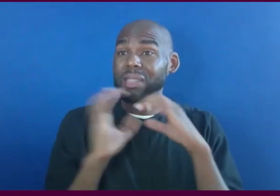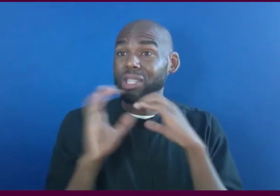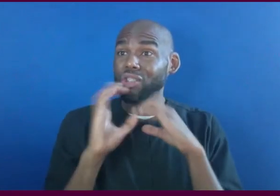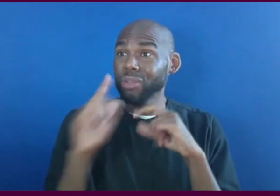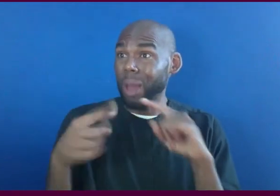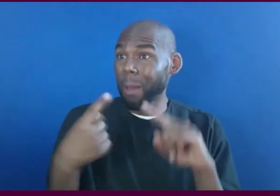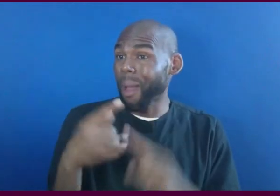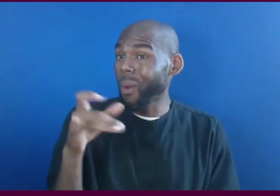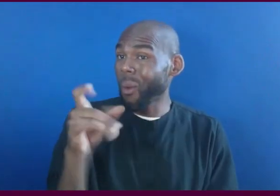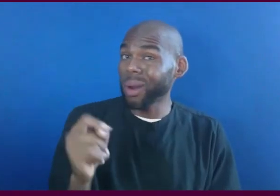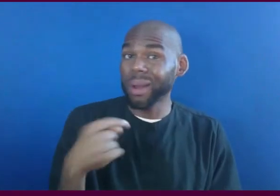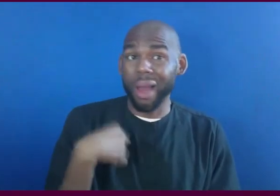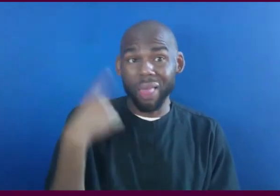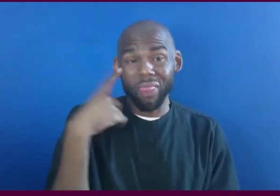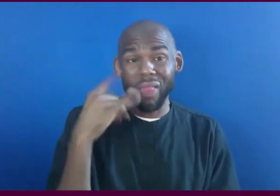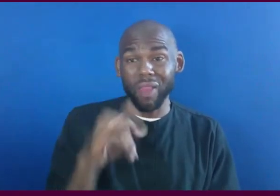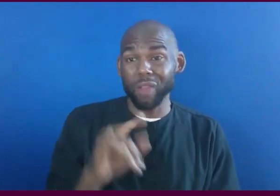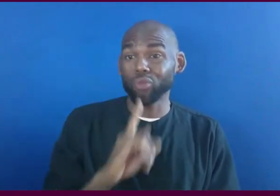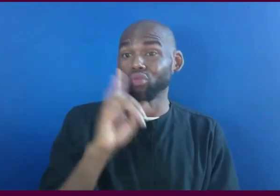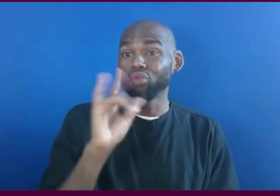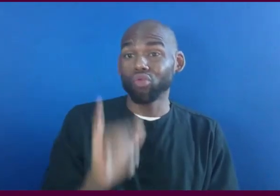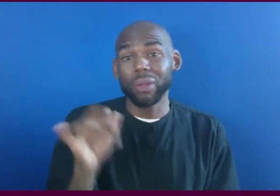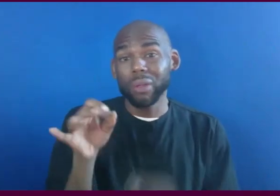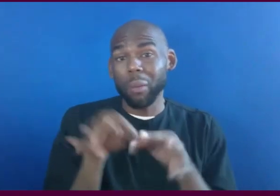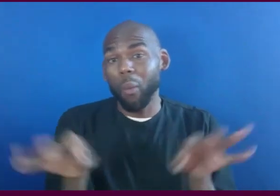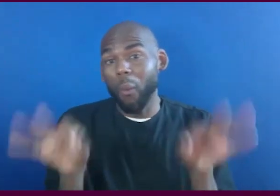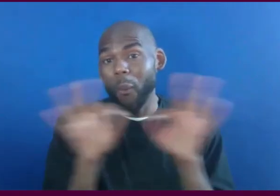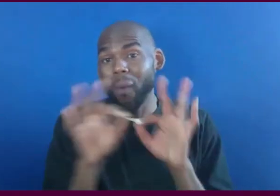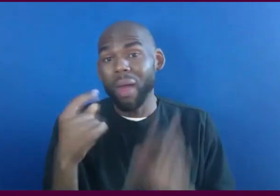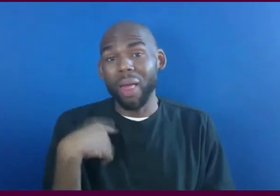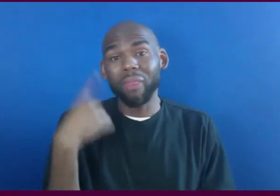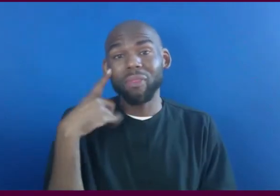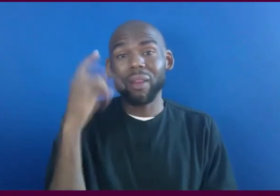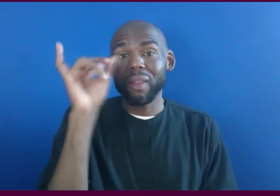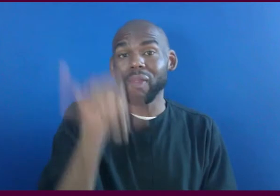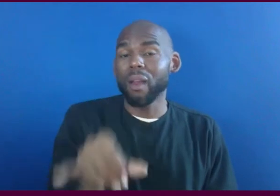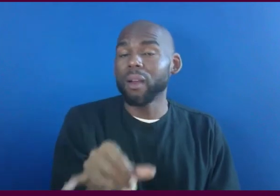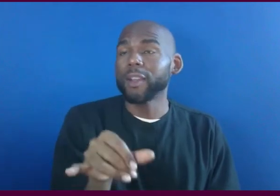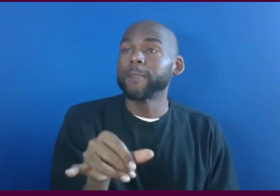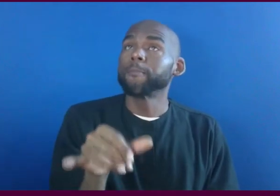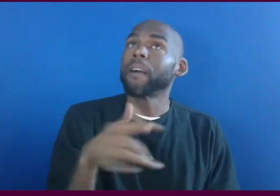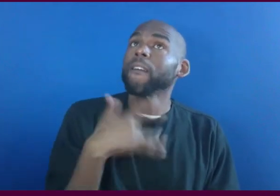about it, I think is really important.